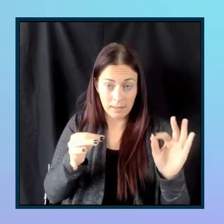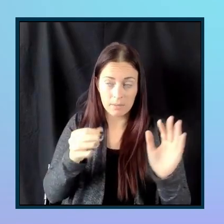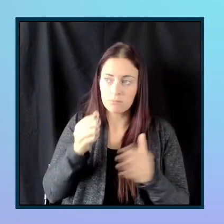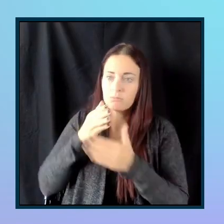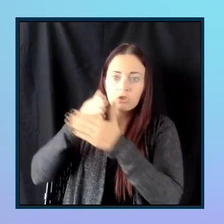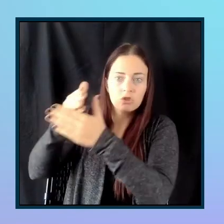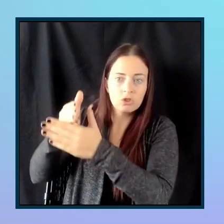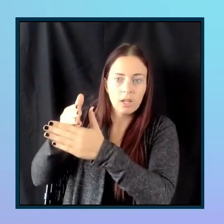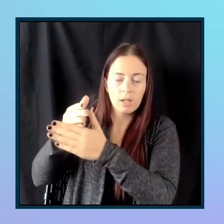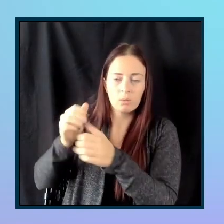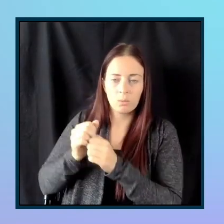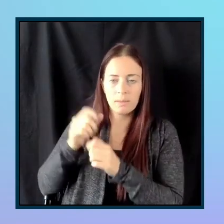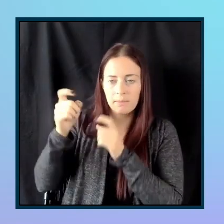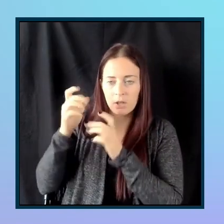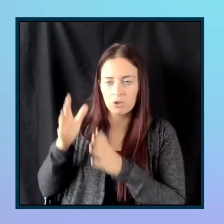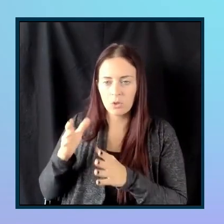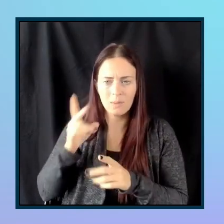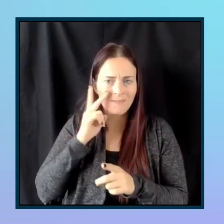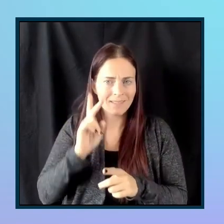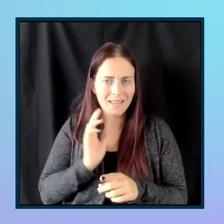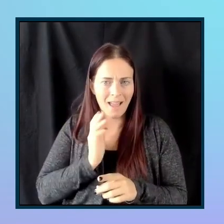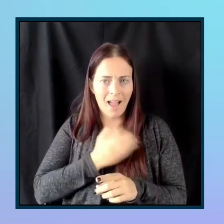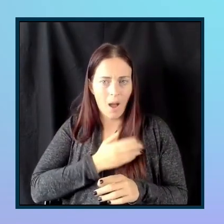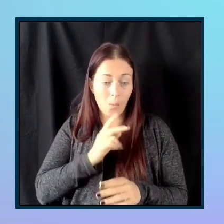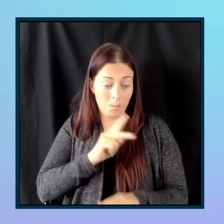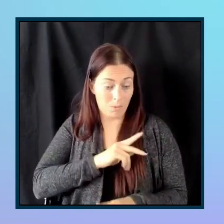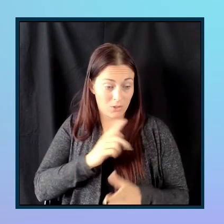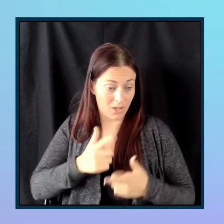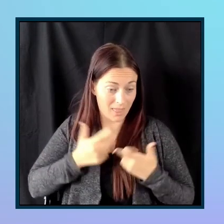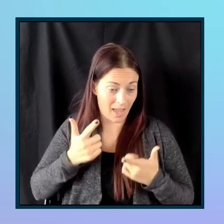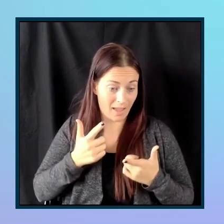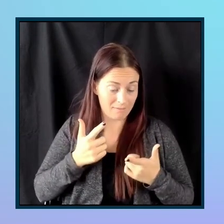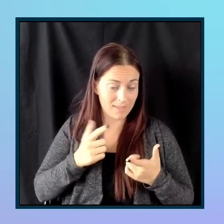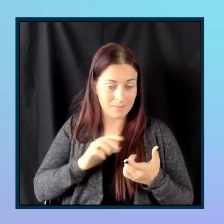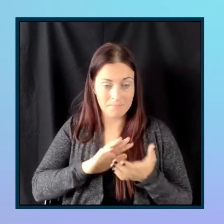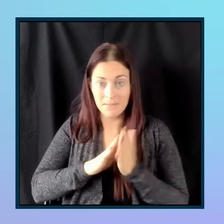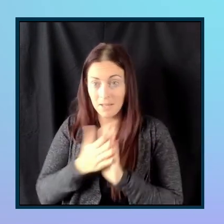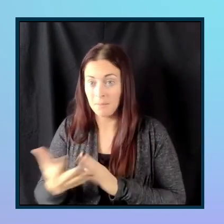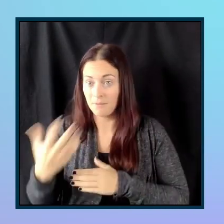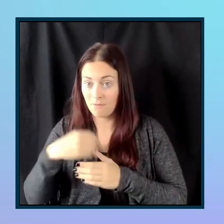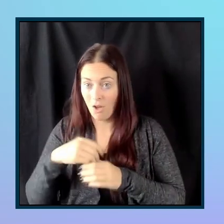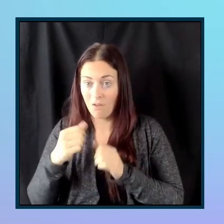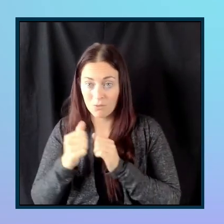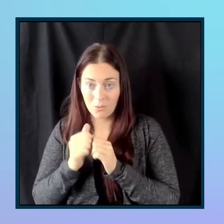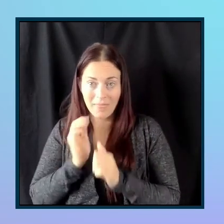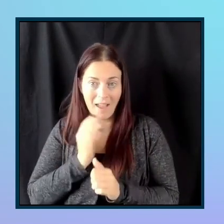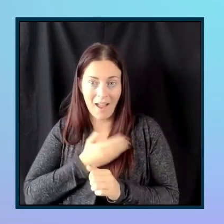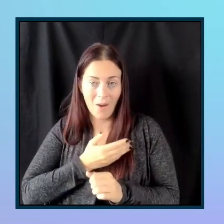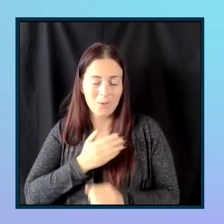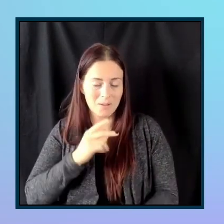how our personal lives are coming more into our professional lives. And so if you feel comfortable around cuing them in